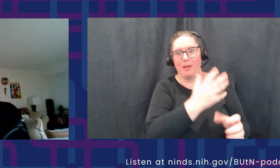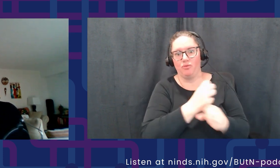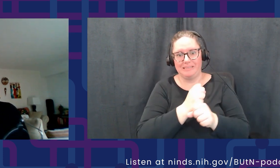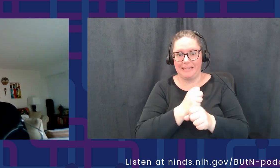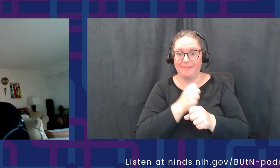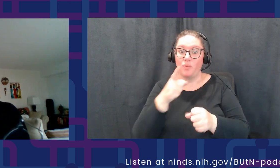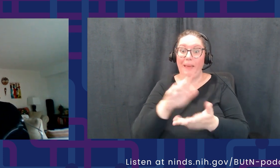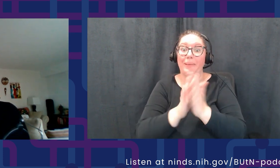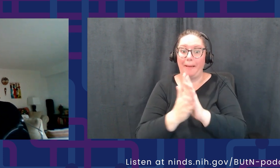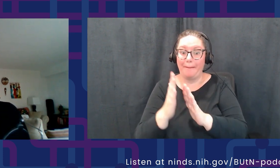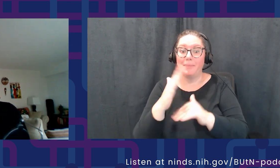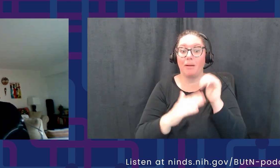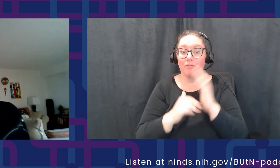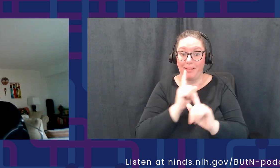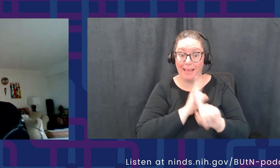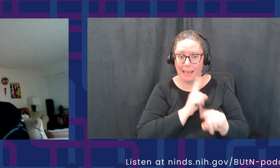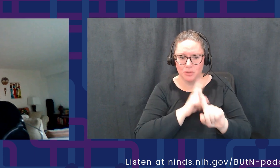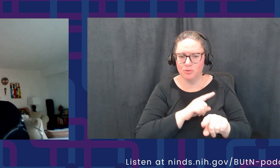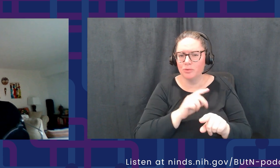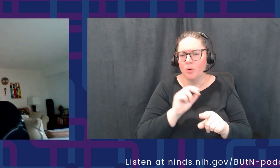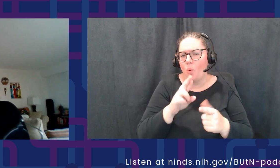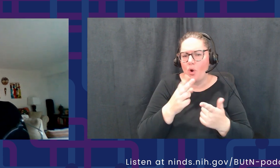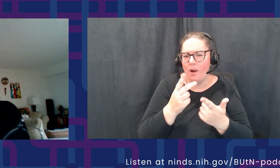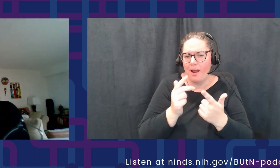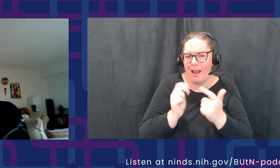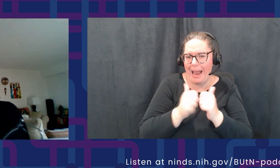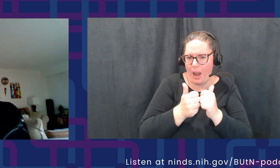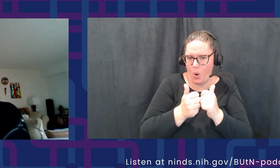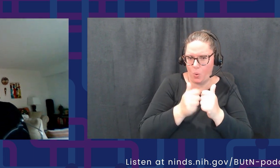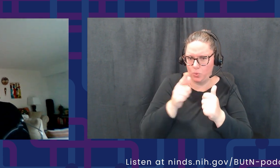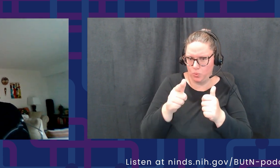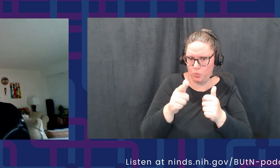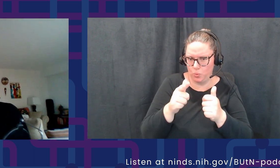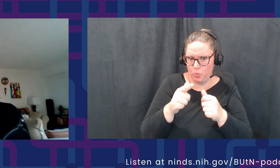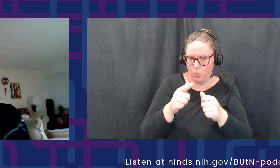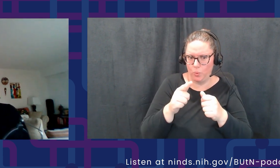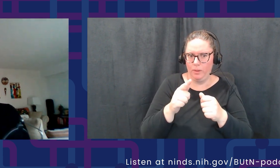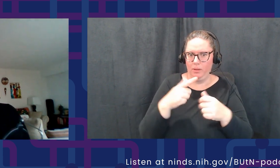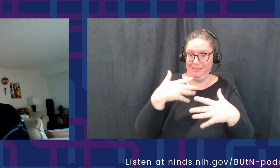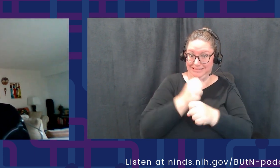so that they get comfortable answering? Or, you know, how do you do that where you're trying to be as concise